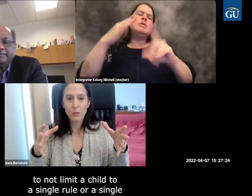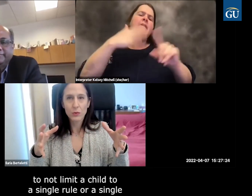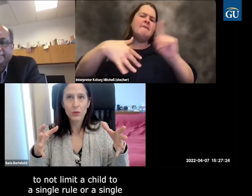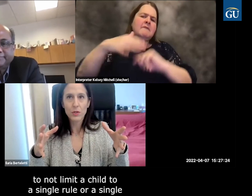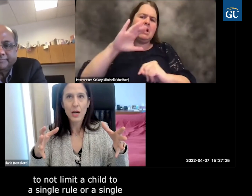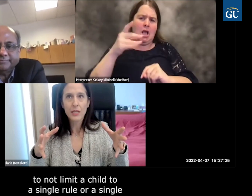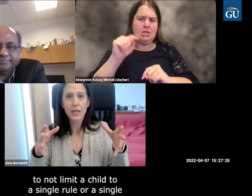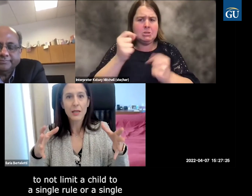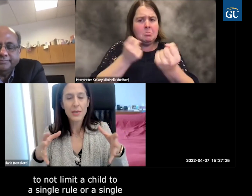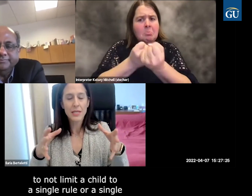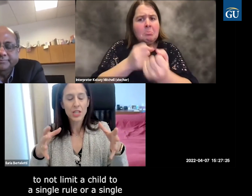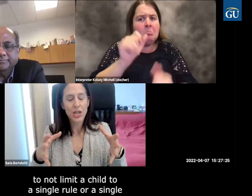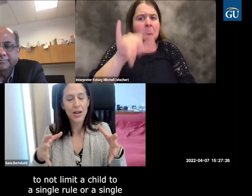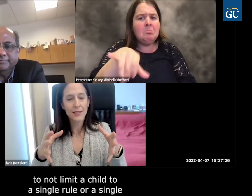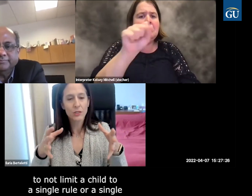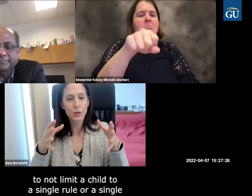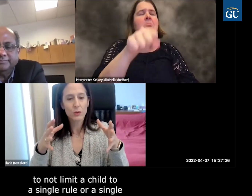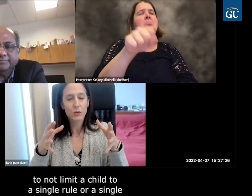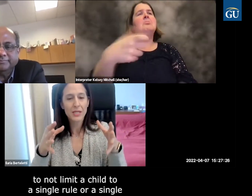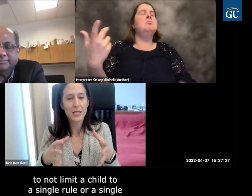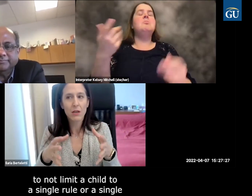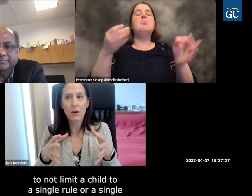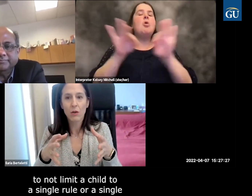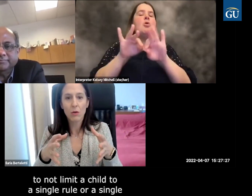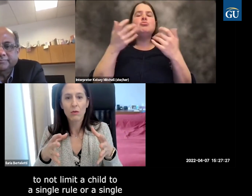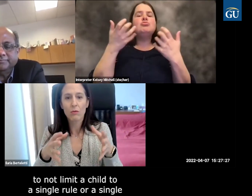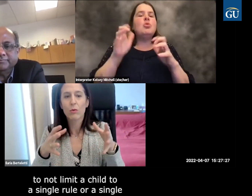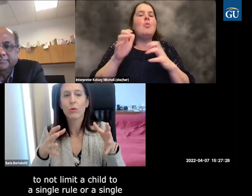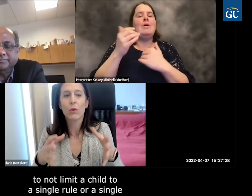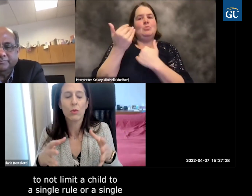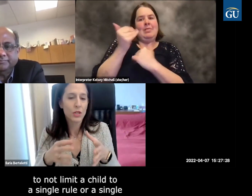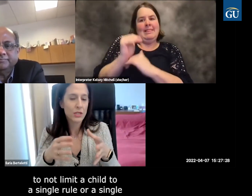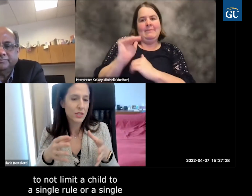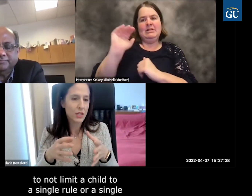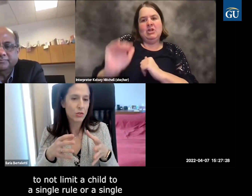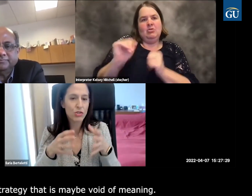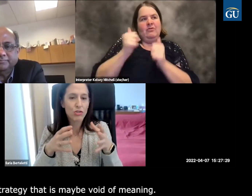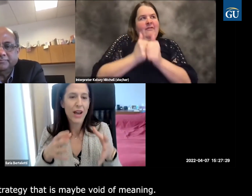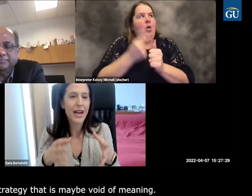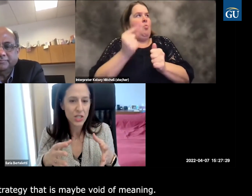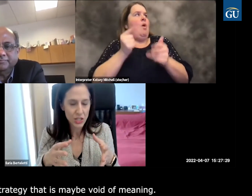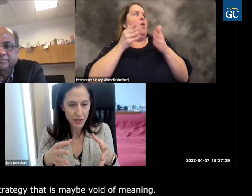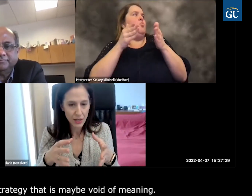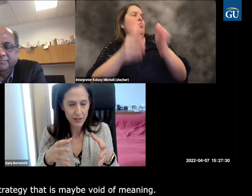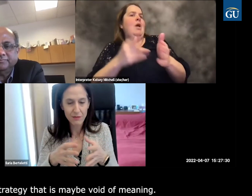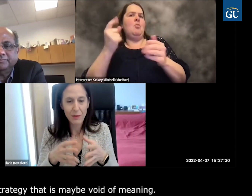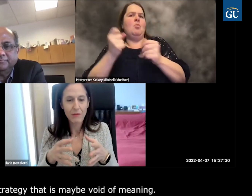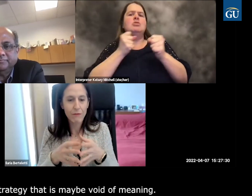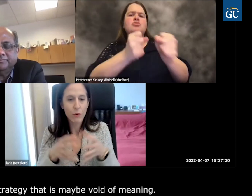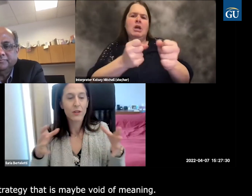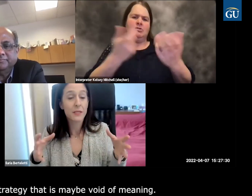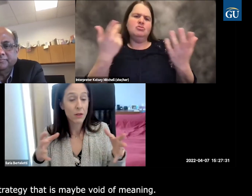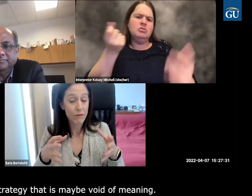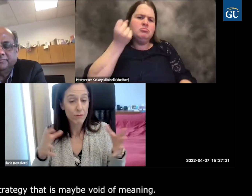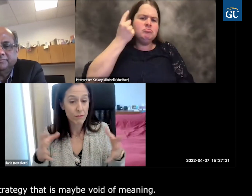to not limit a child to a single rule or